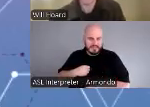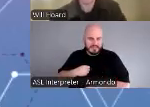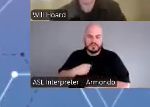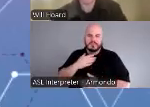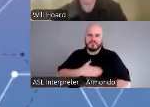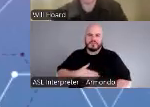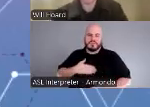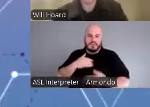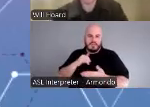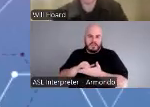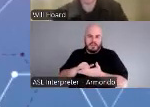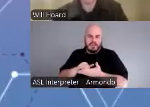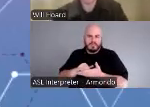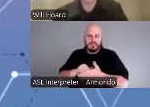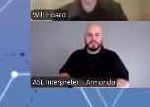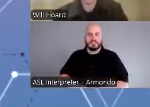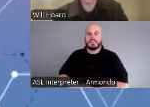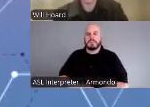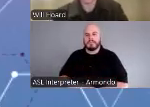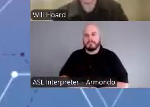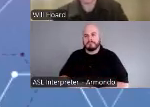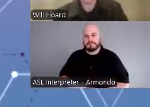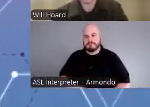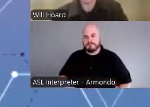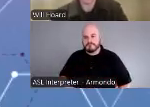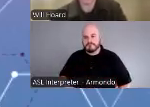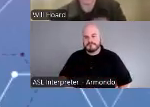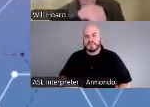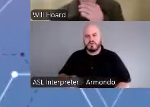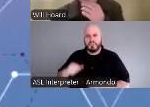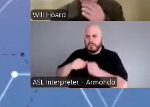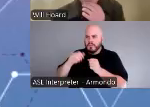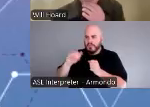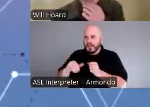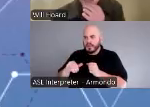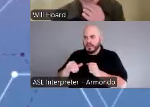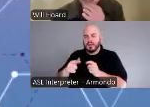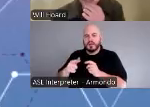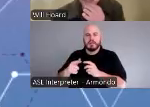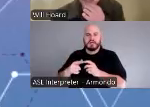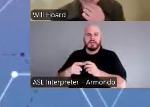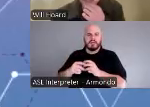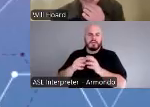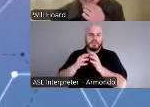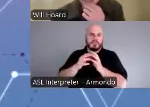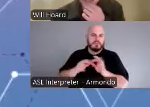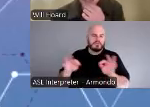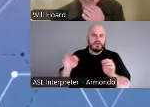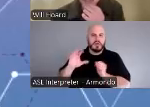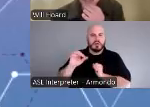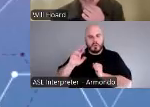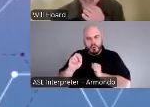That clicked something in my head, and I remembered about that, about the three core ethical principles and all.